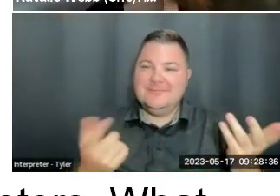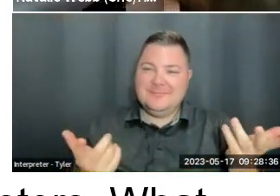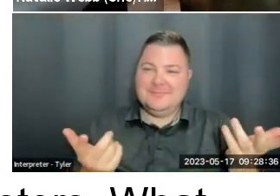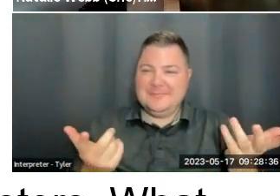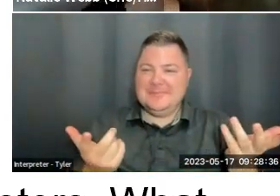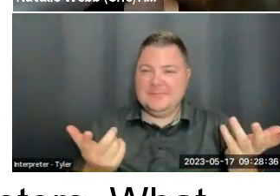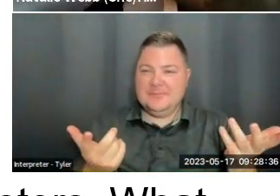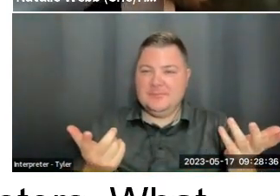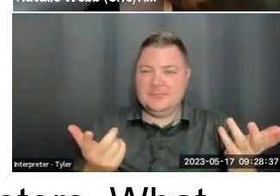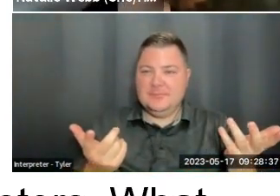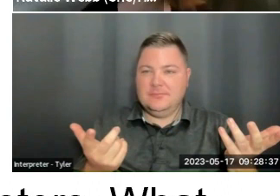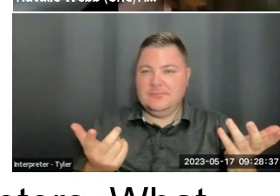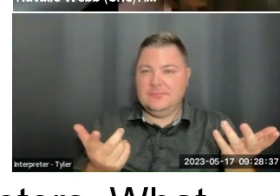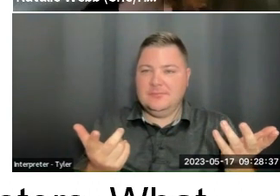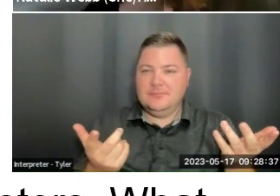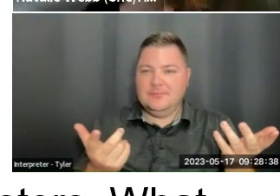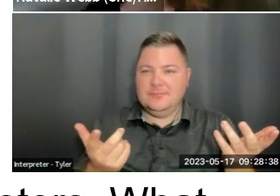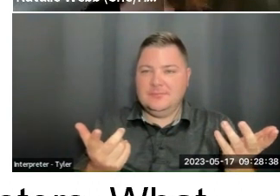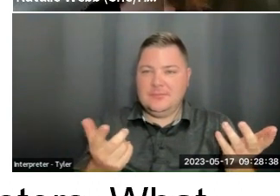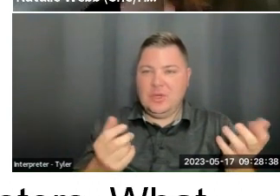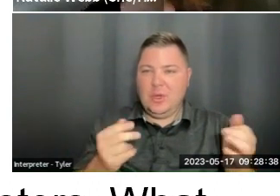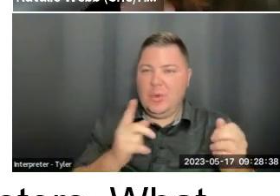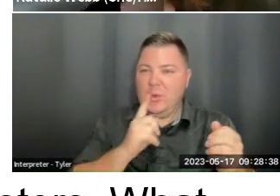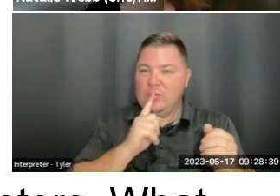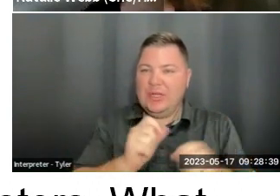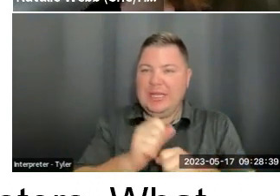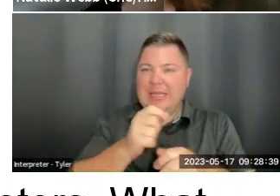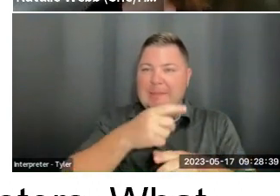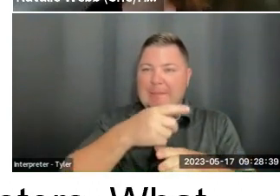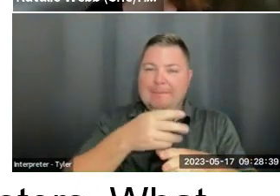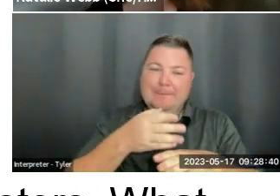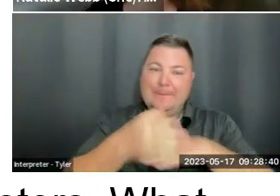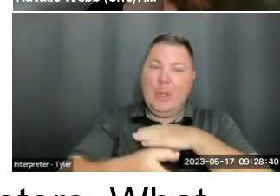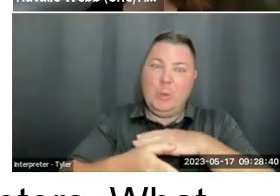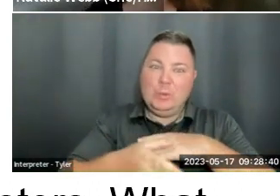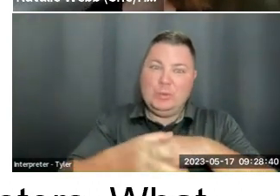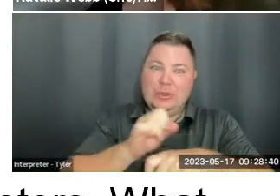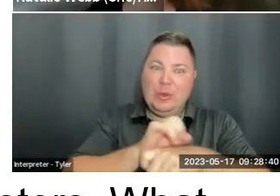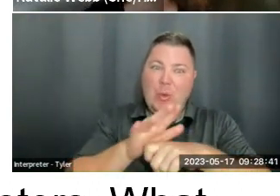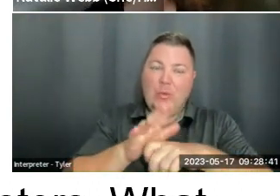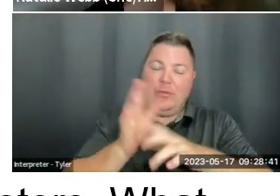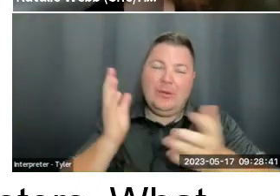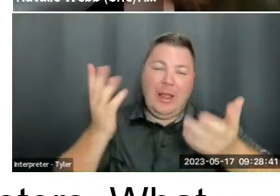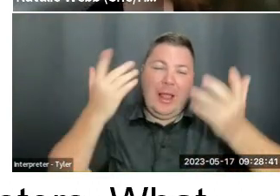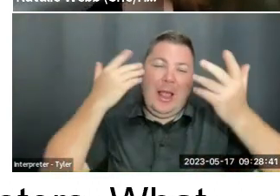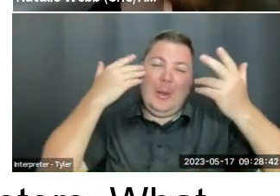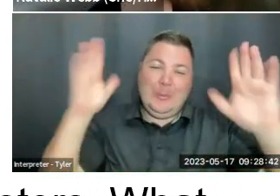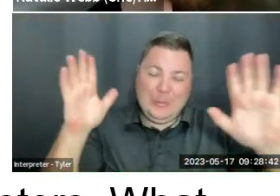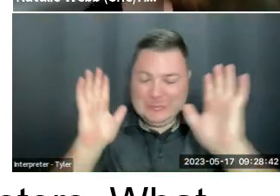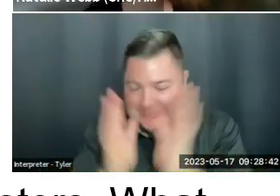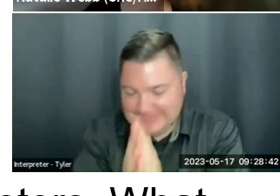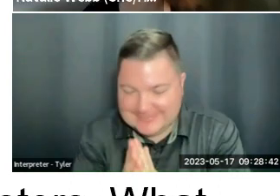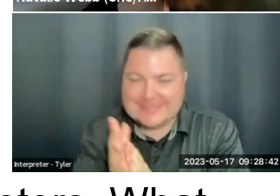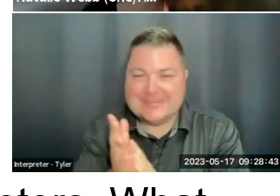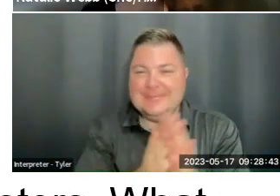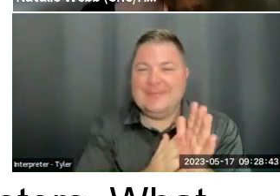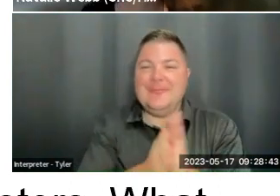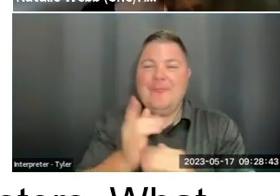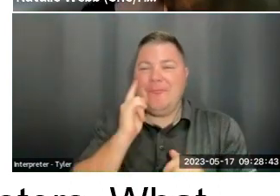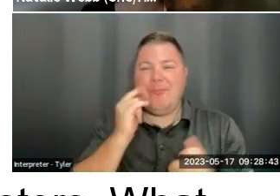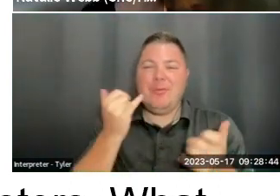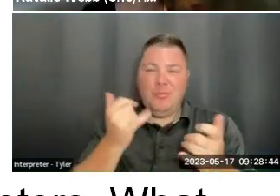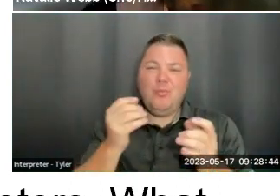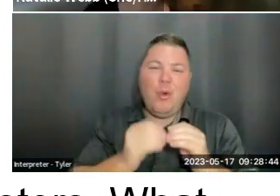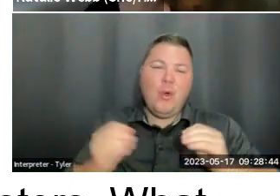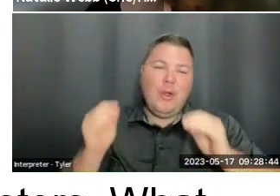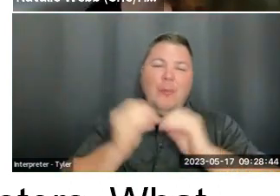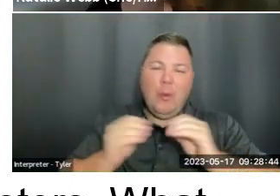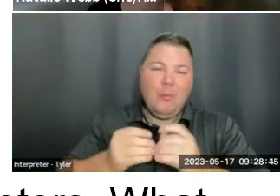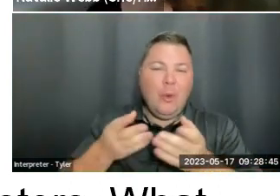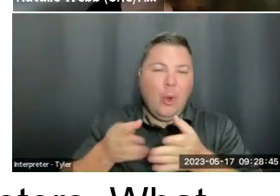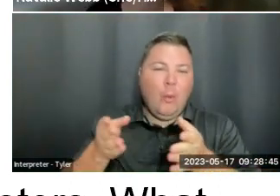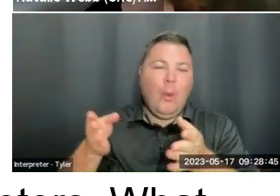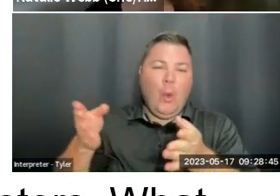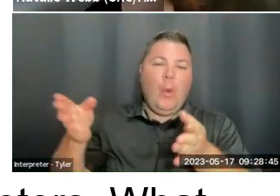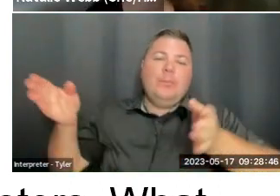returning to live events and things of